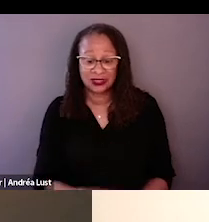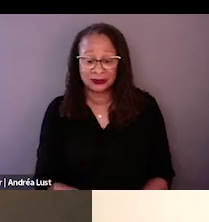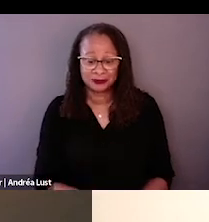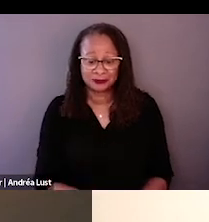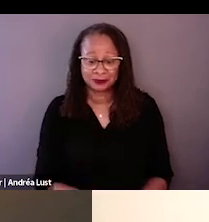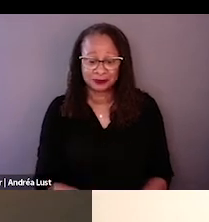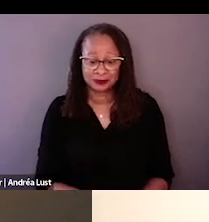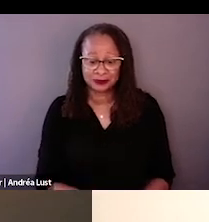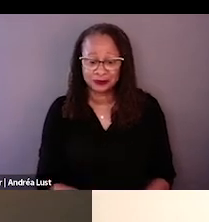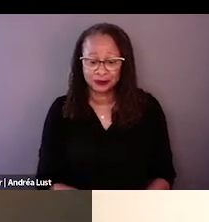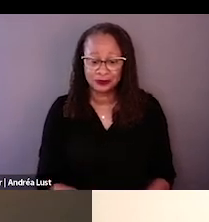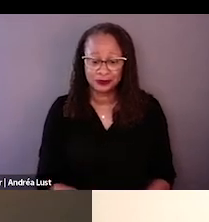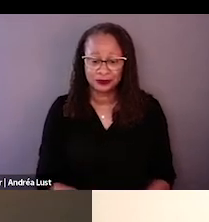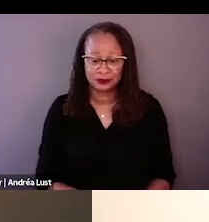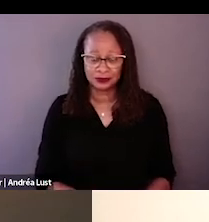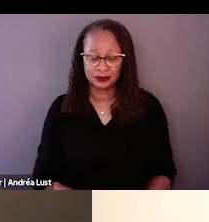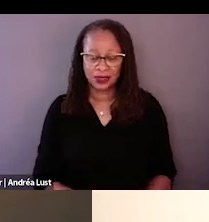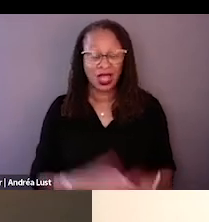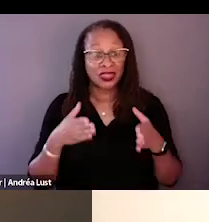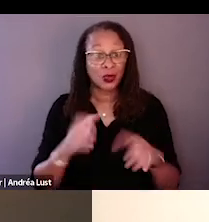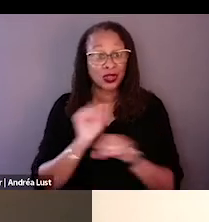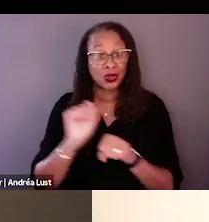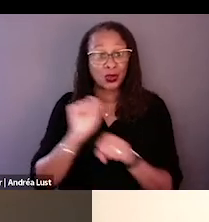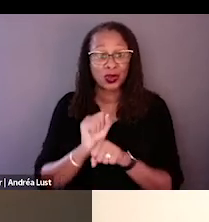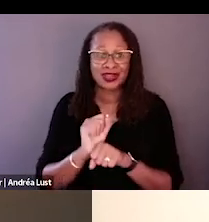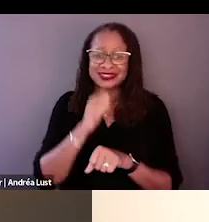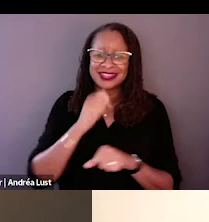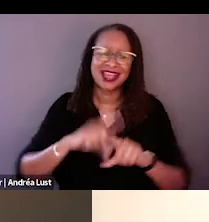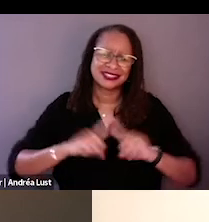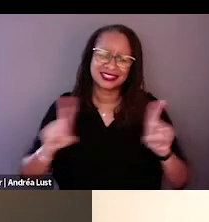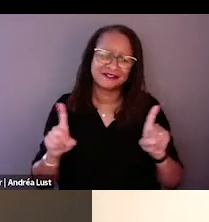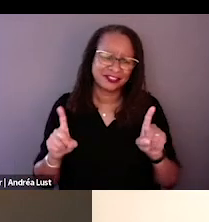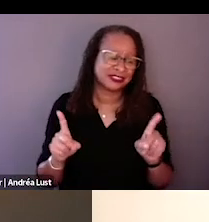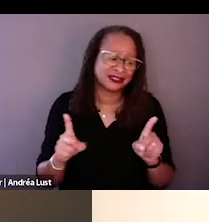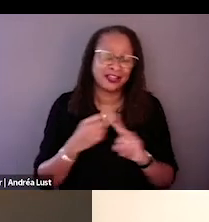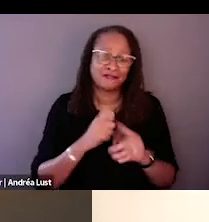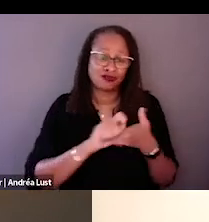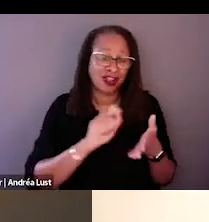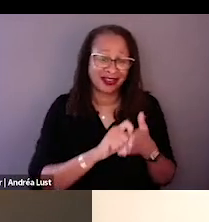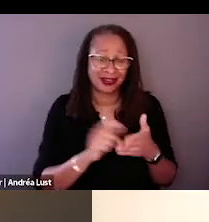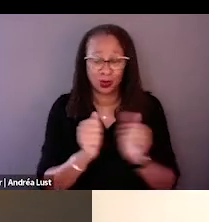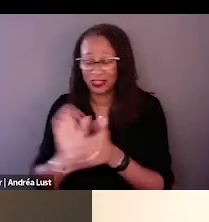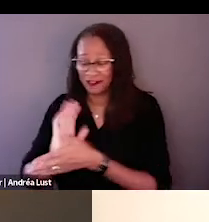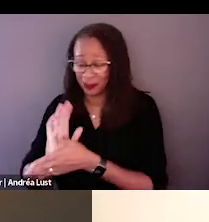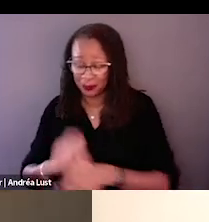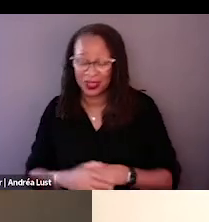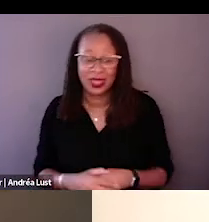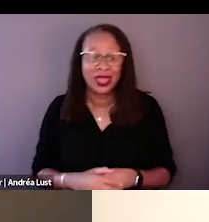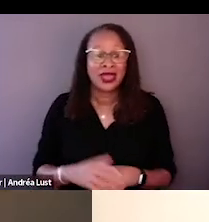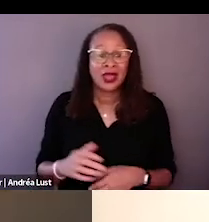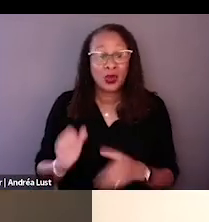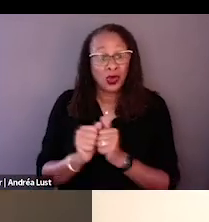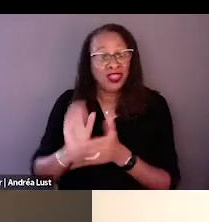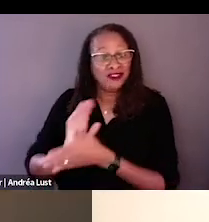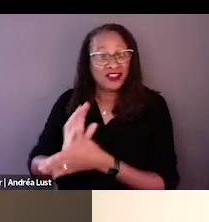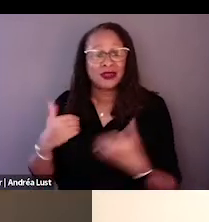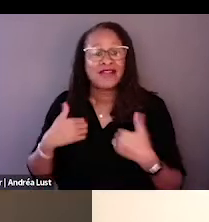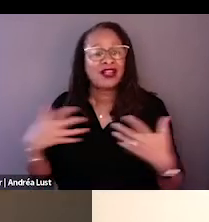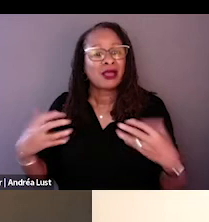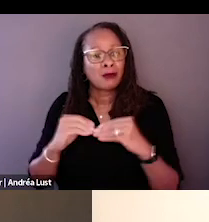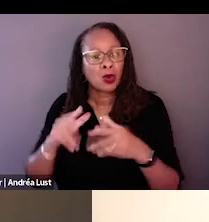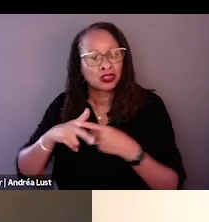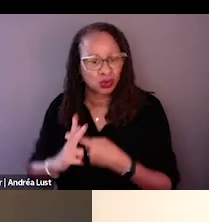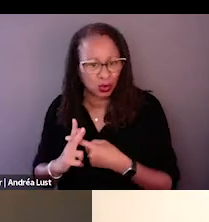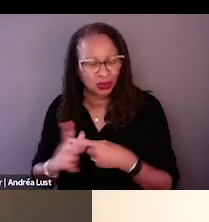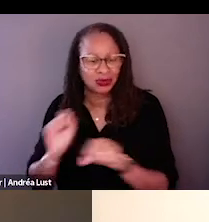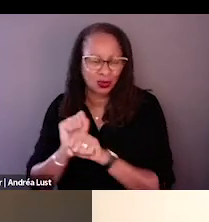It was good for me that people that don't have, say a personal connection to this part of history,